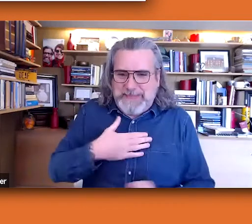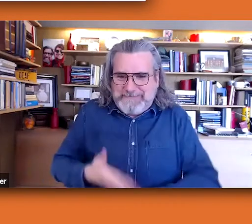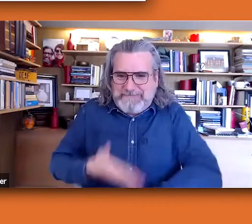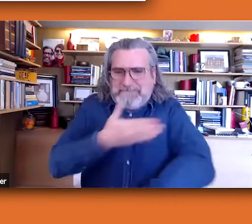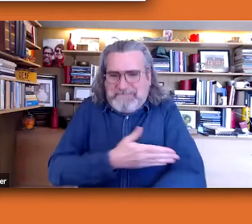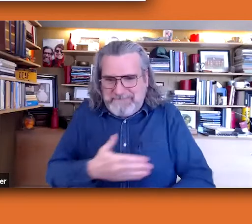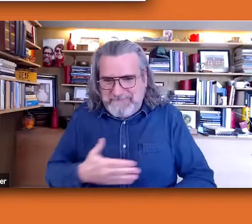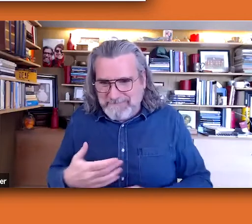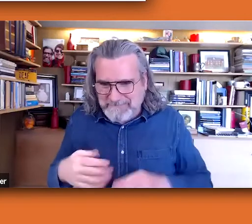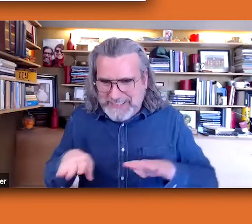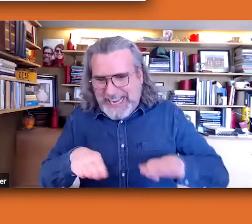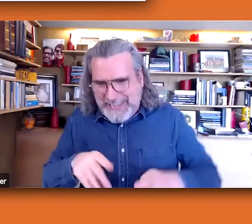but she certainly helped.